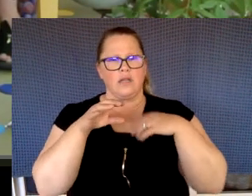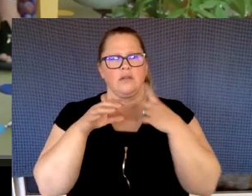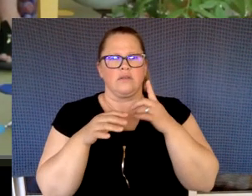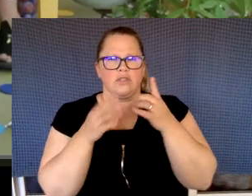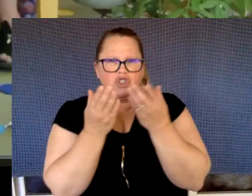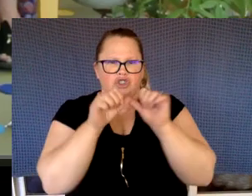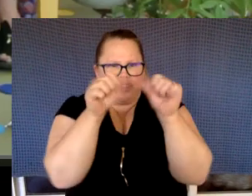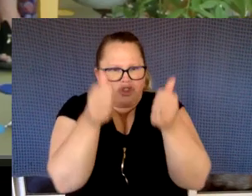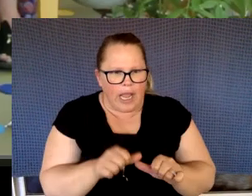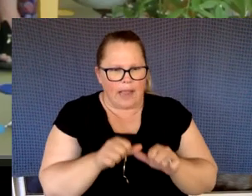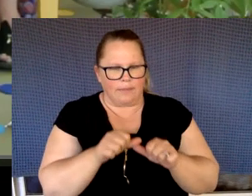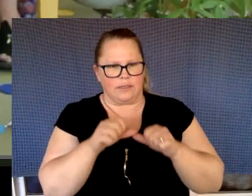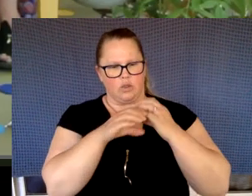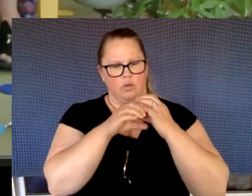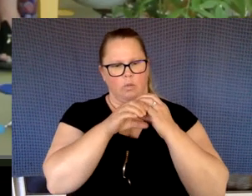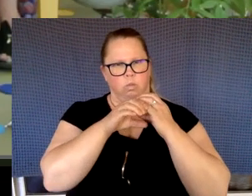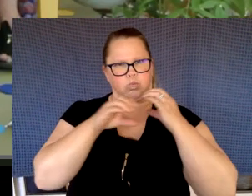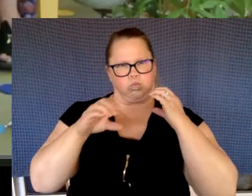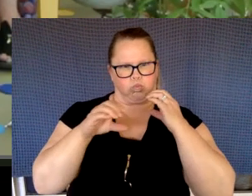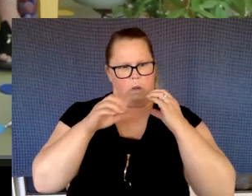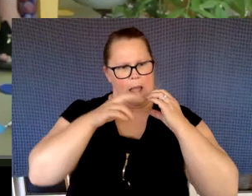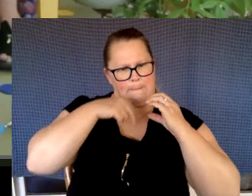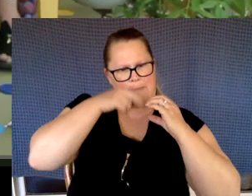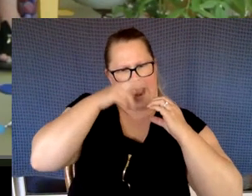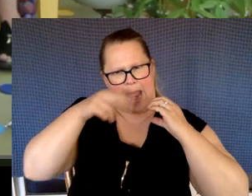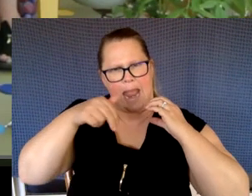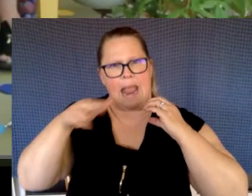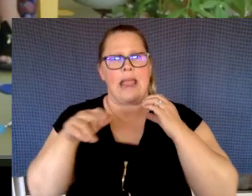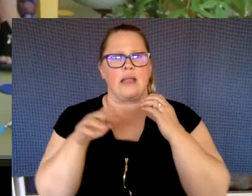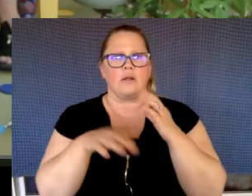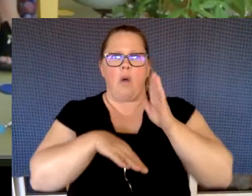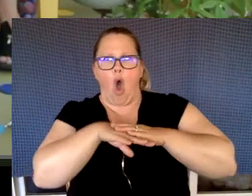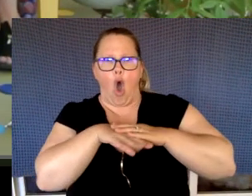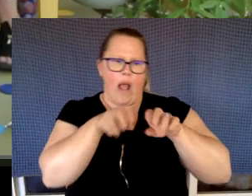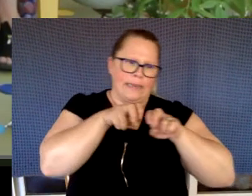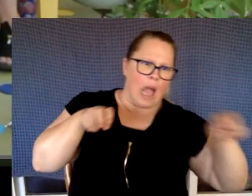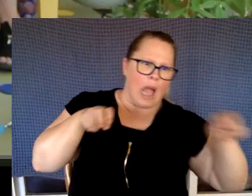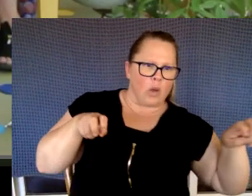sofas and chairs and boats. She was devoted to her dots.